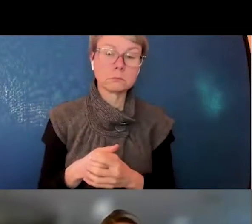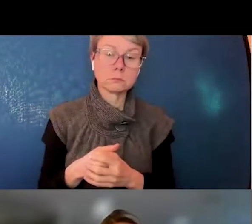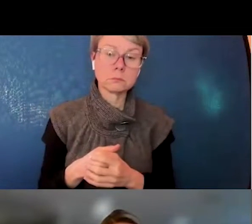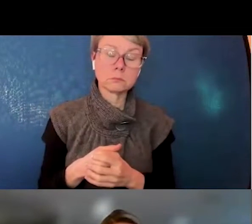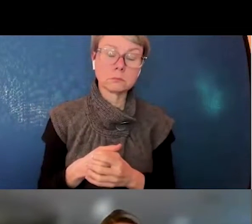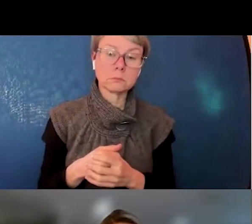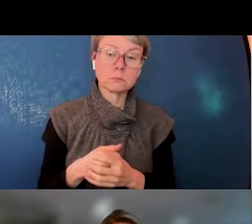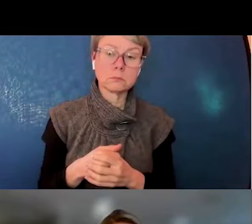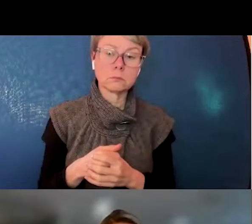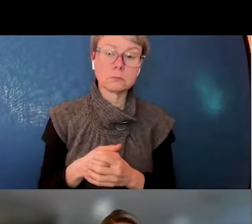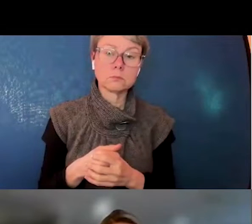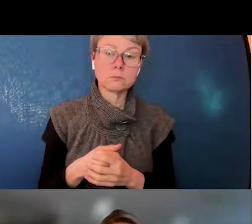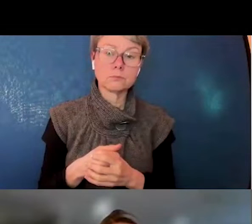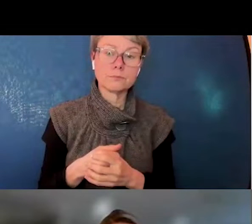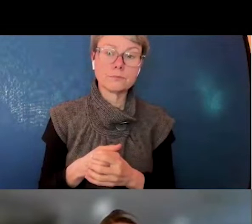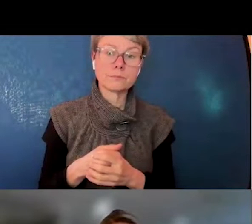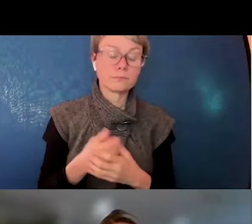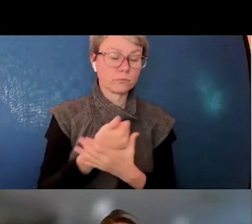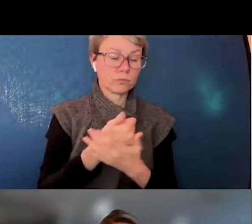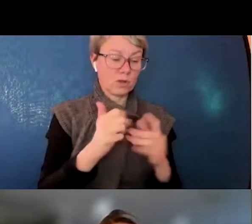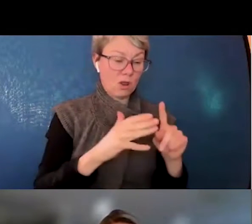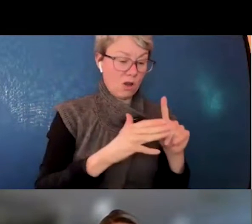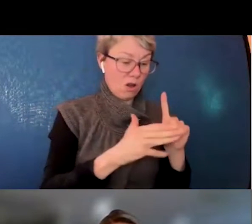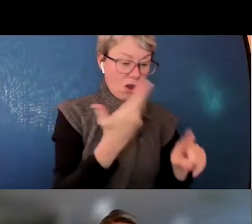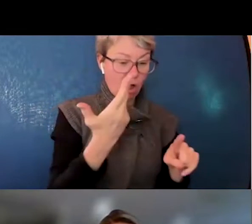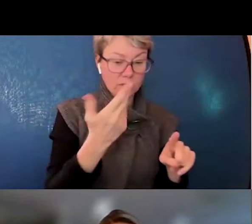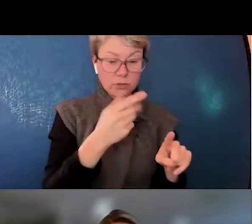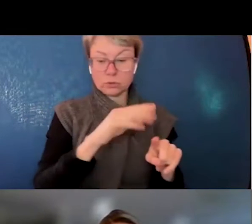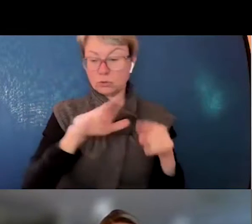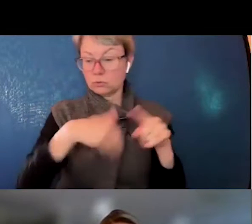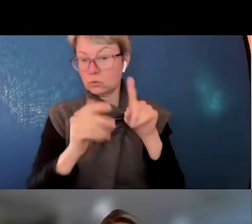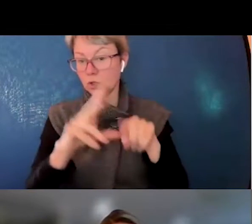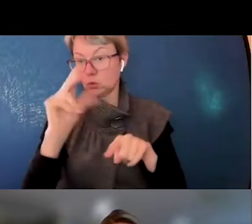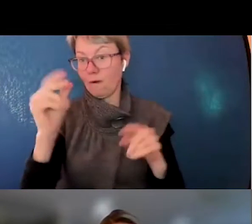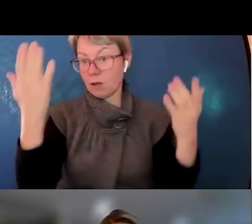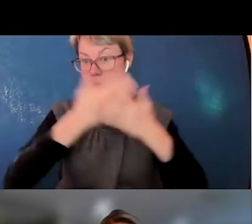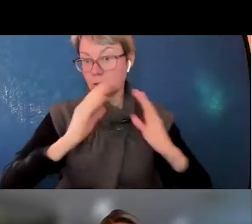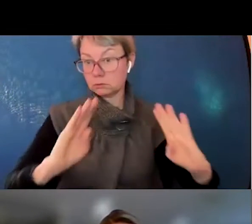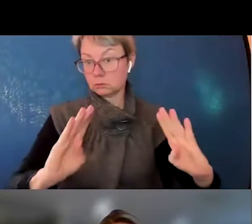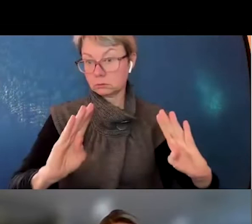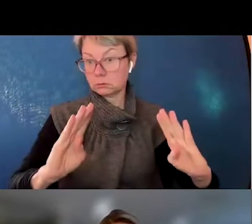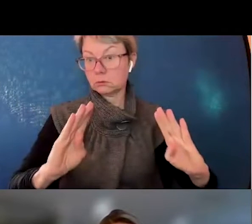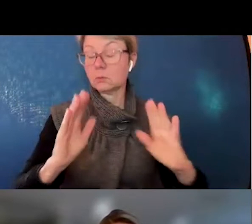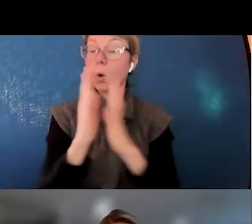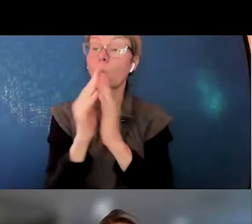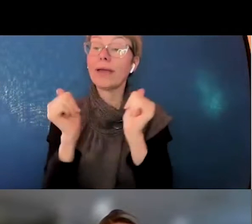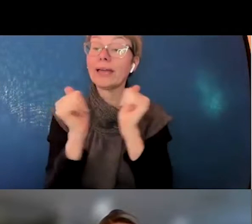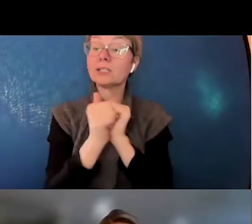usually from uh 9:00 a.m. to midnight um but also on weekends for 24 hours a day and we are staff by